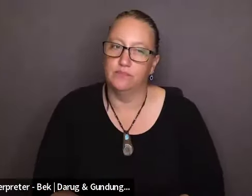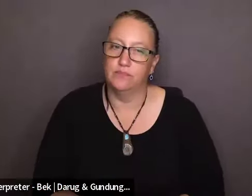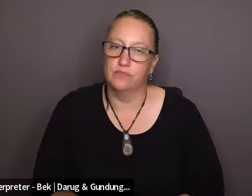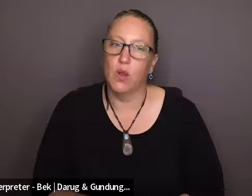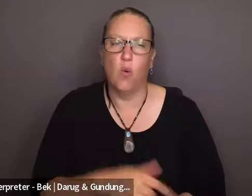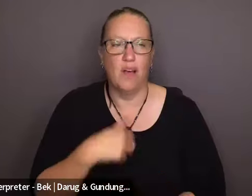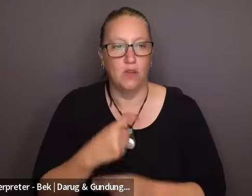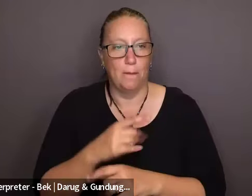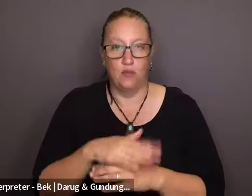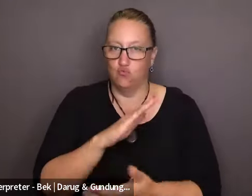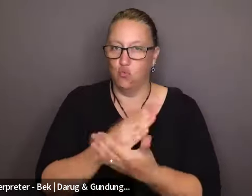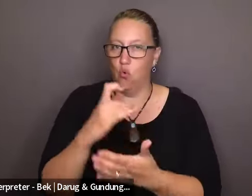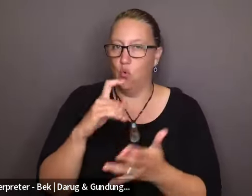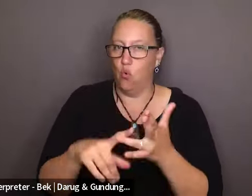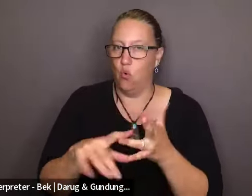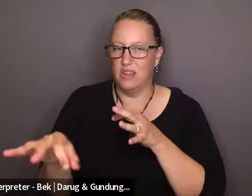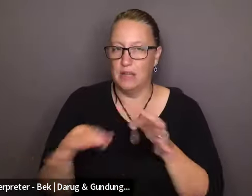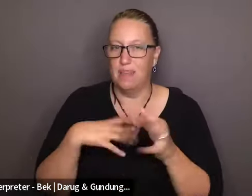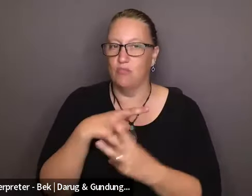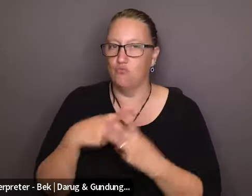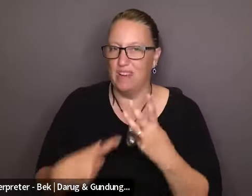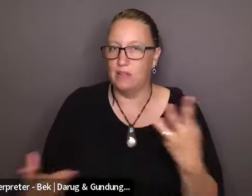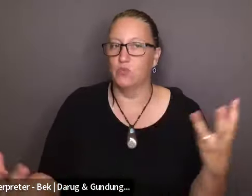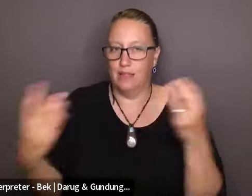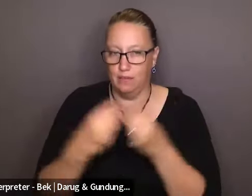this slide really captures why this matters. At the NDRP